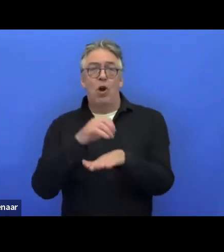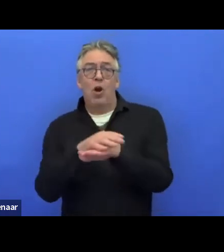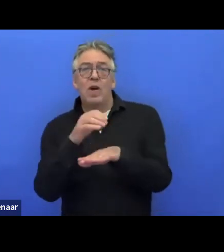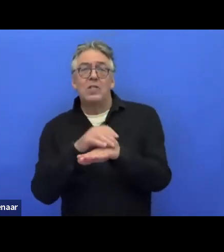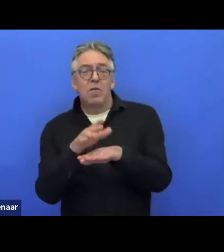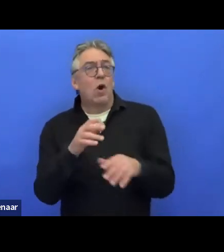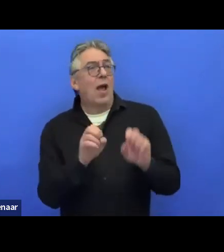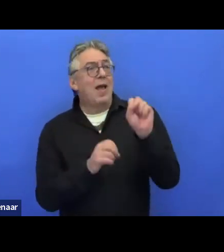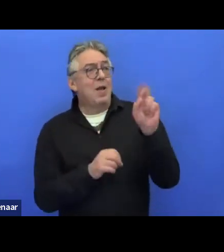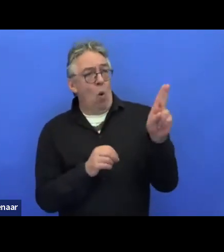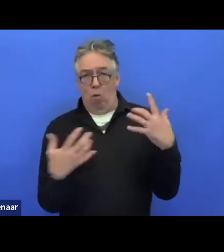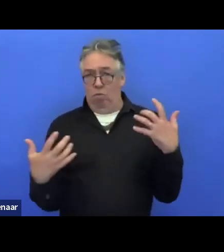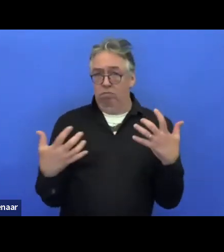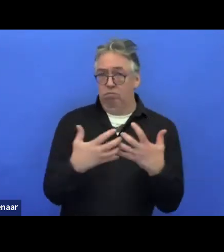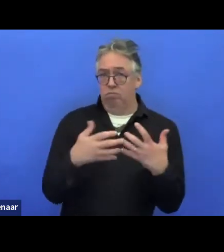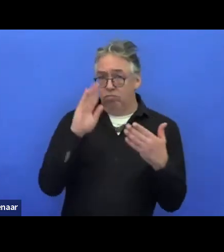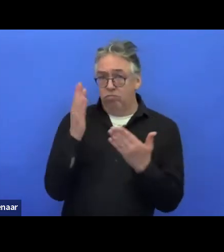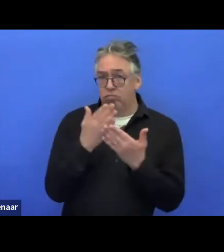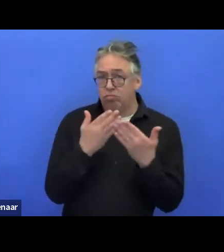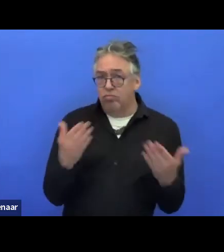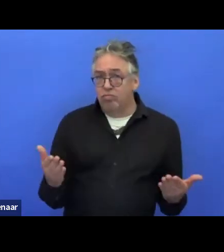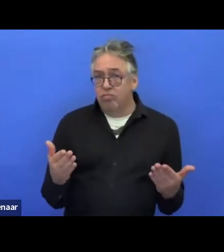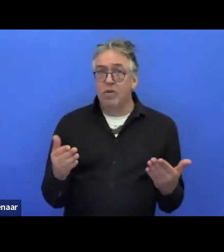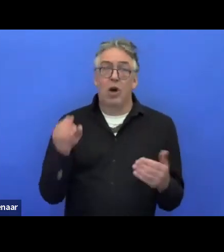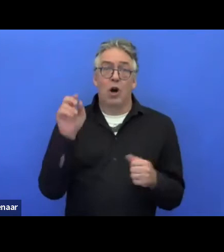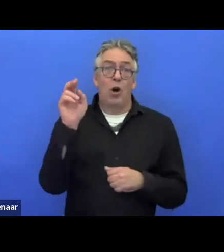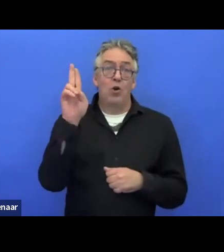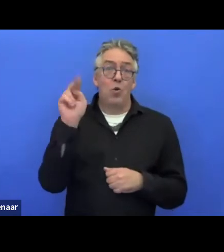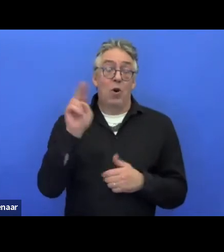and Valentina Stoeva, Inquires officer at the European Ombudsman's office,